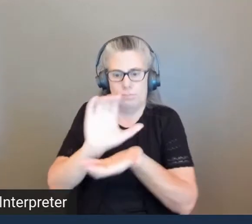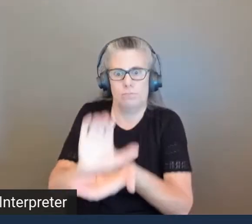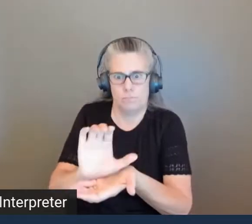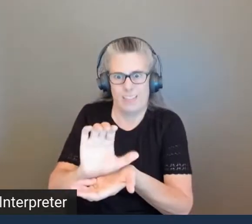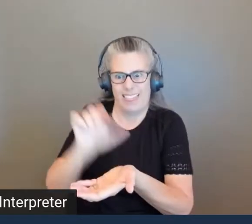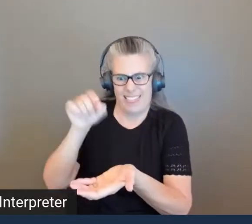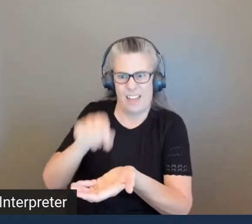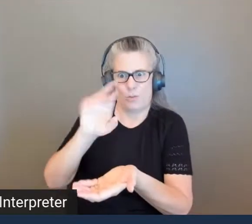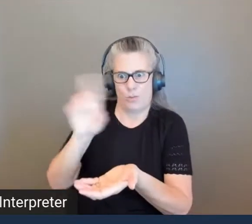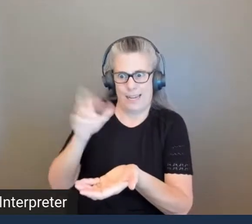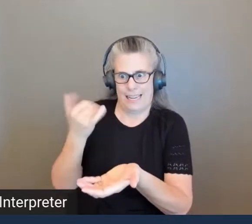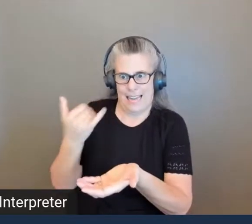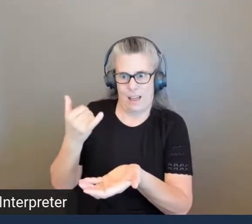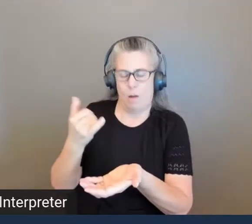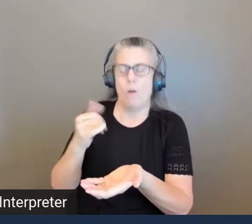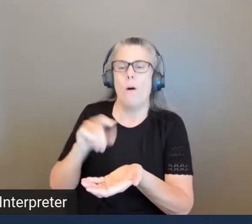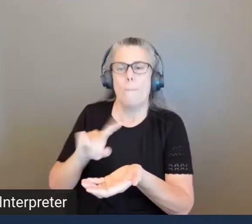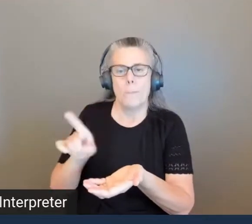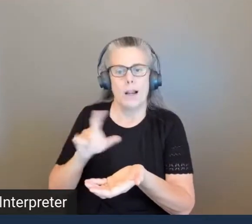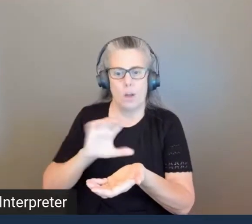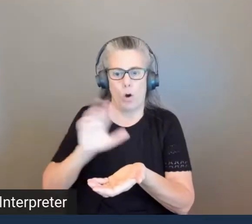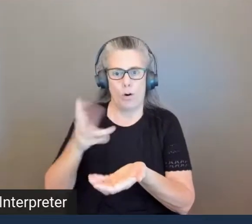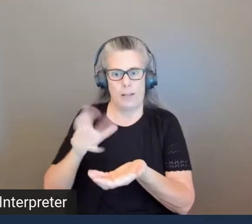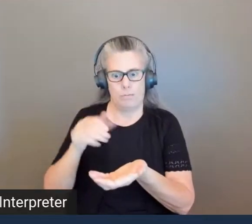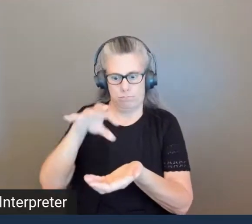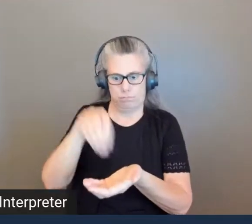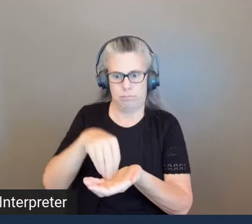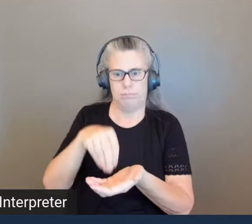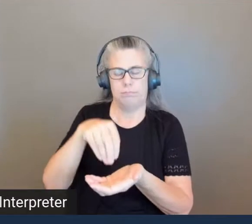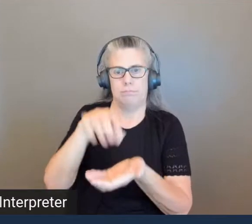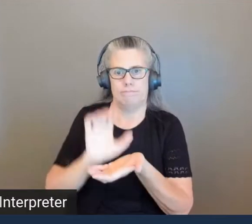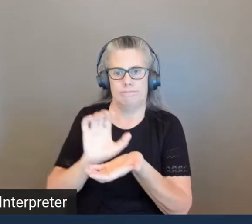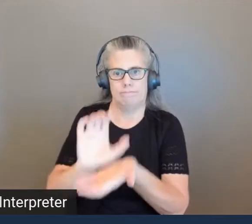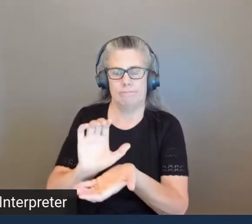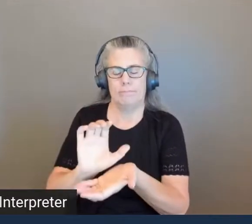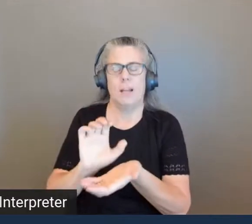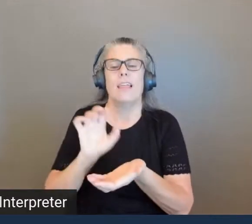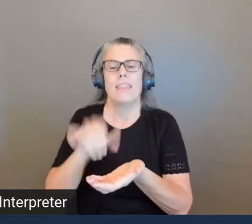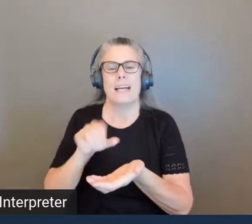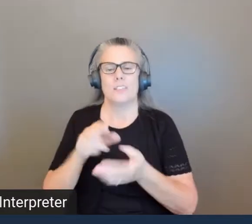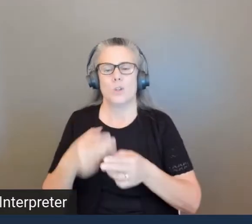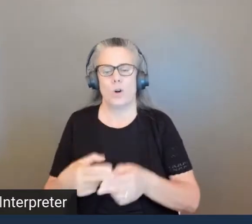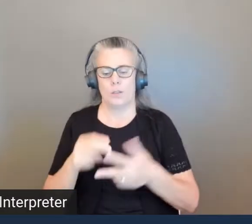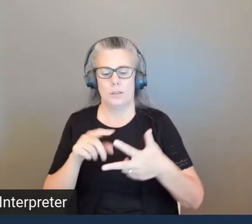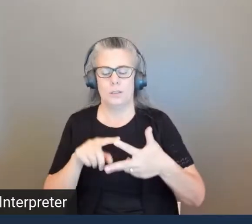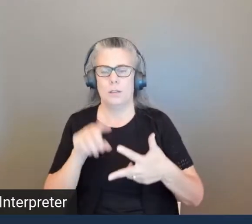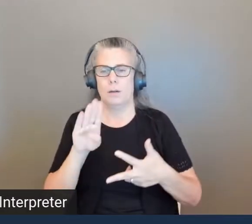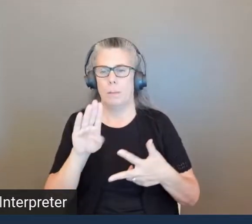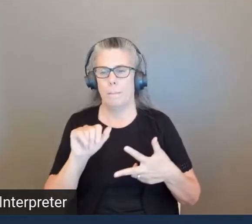which does exactly that, right? - Okay. And so asynchronous inference kind of falls between the two, kind of I like to say